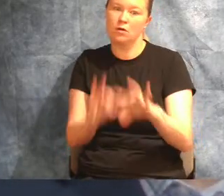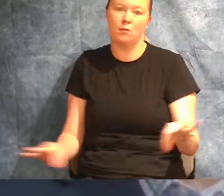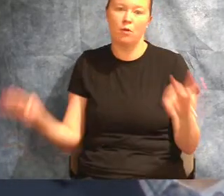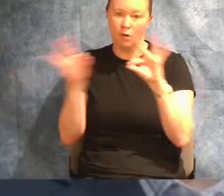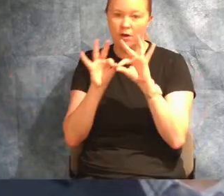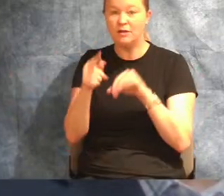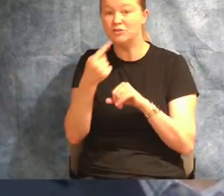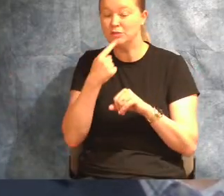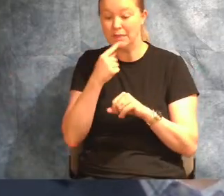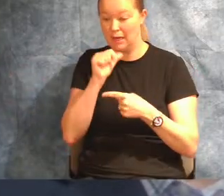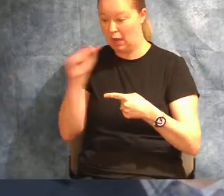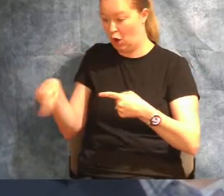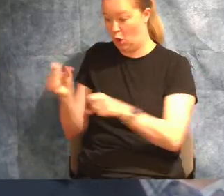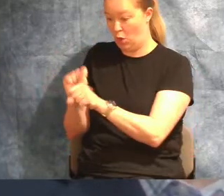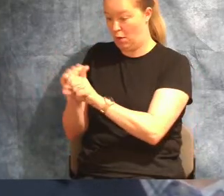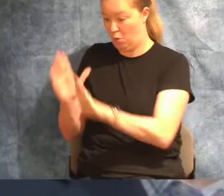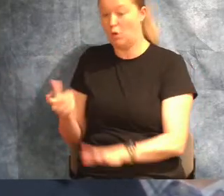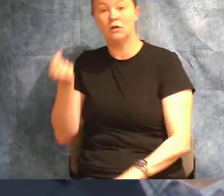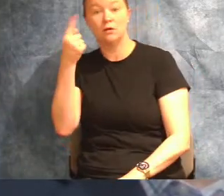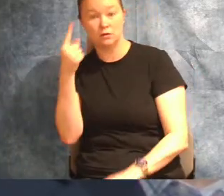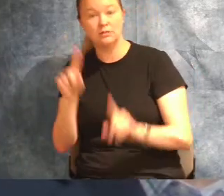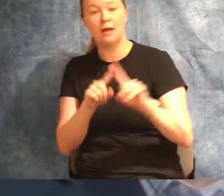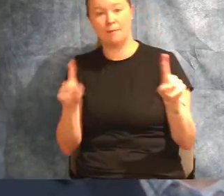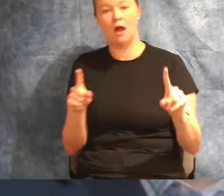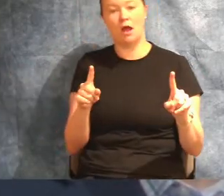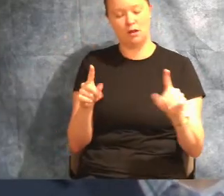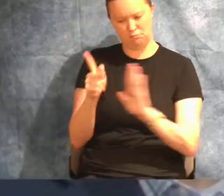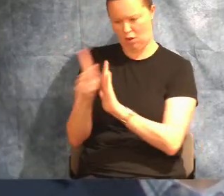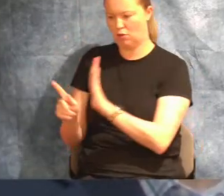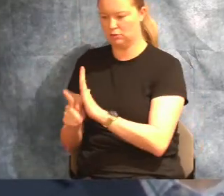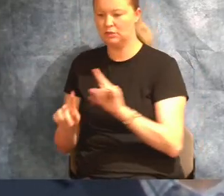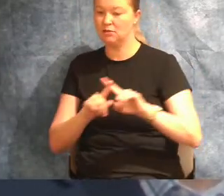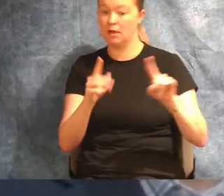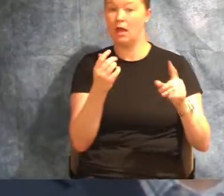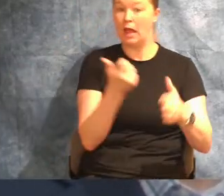you say, not only our employees understand these policies, but also anybody that is